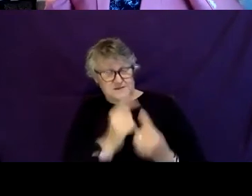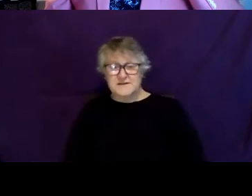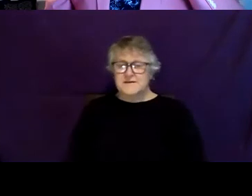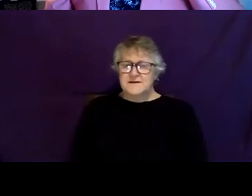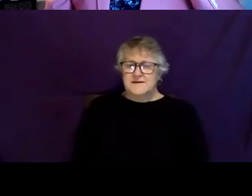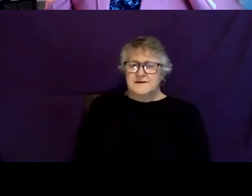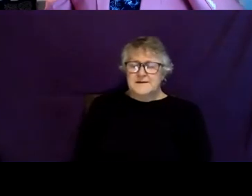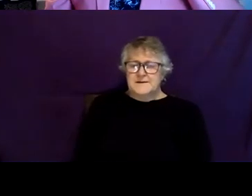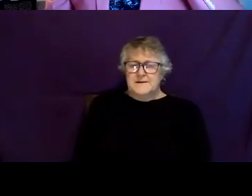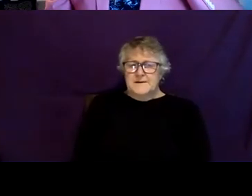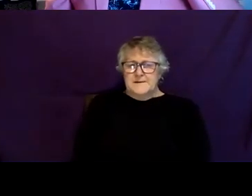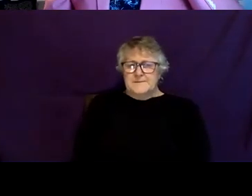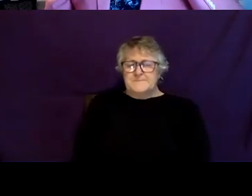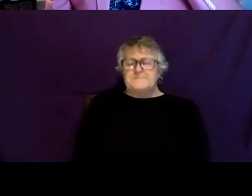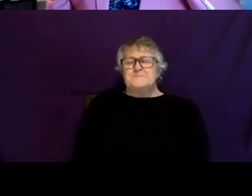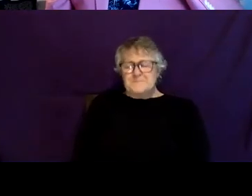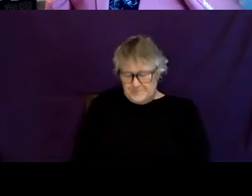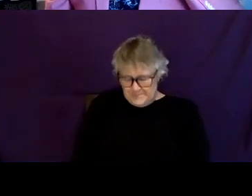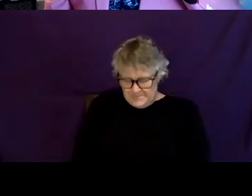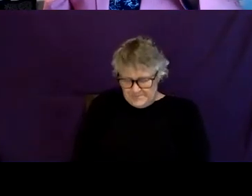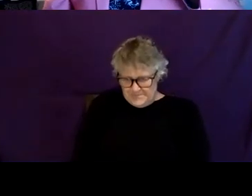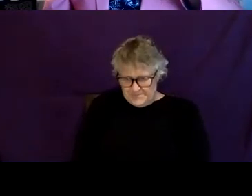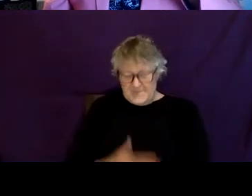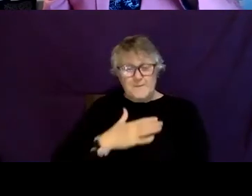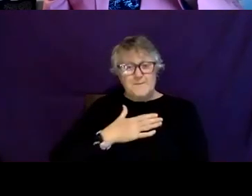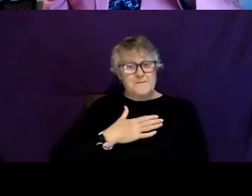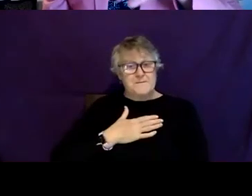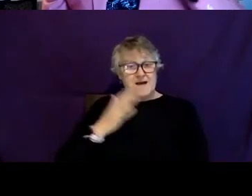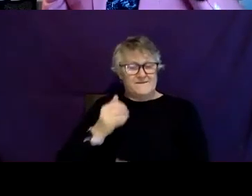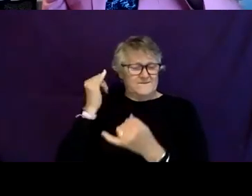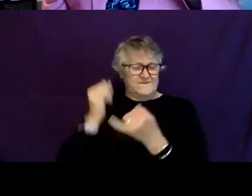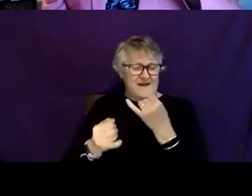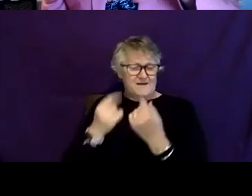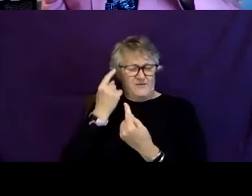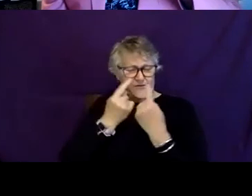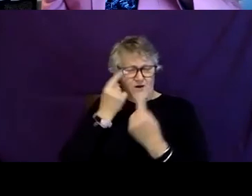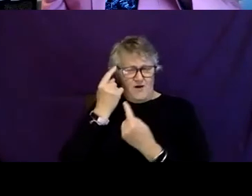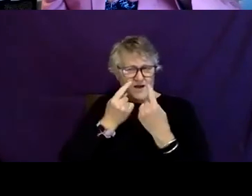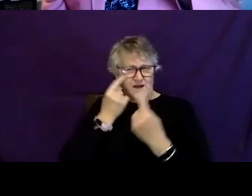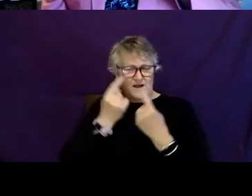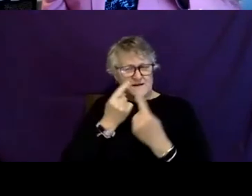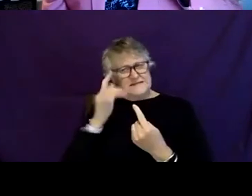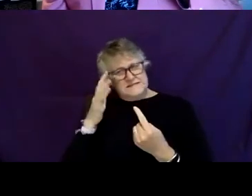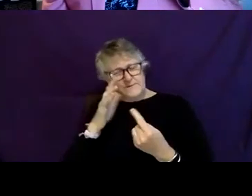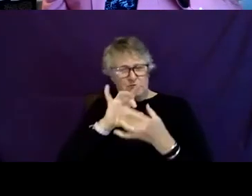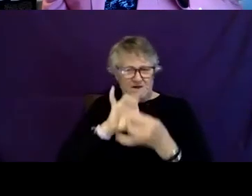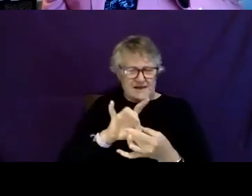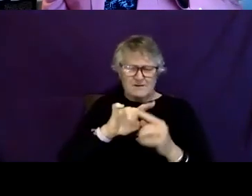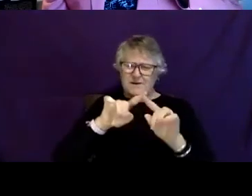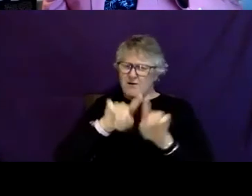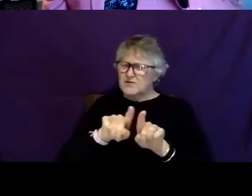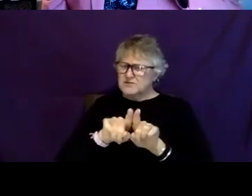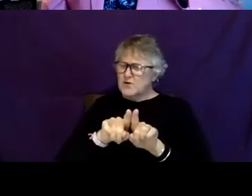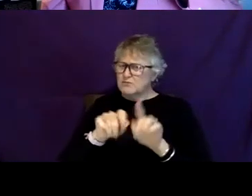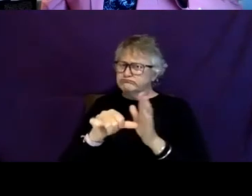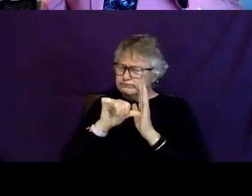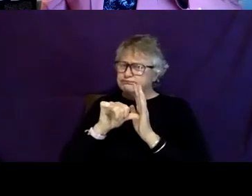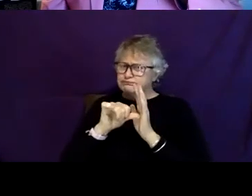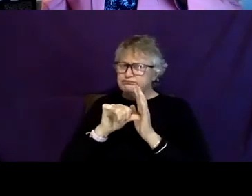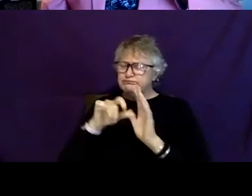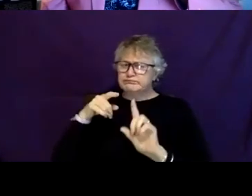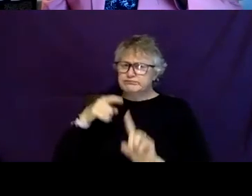Tyler: You know I think my final thought, which is somewhat related but it also I think it's just an important driving point is that there